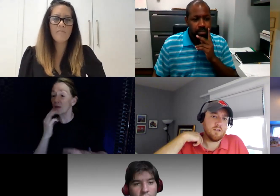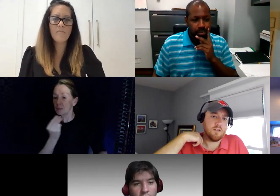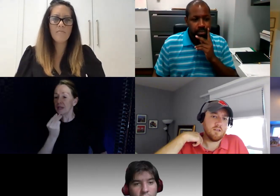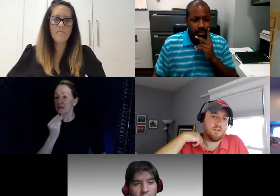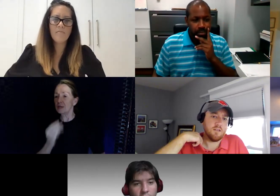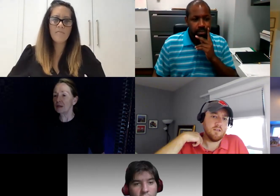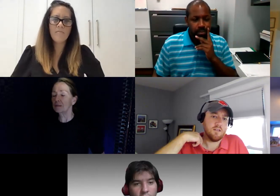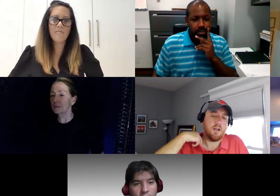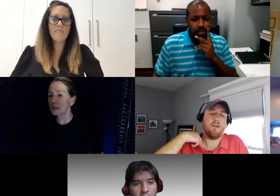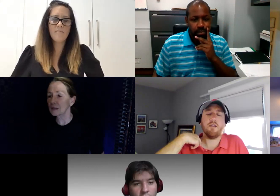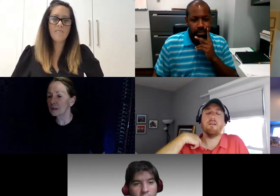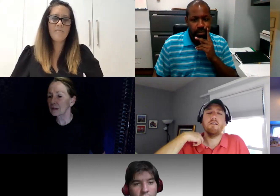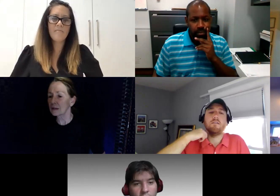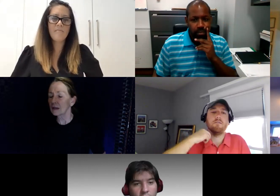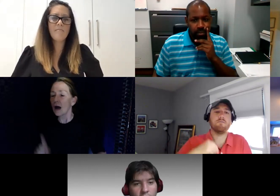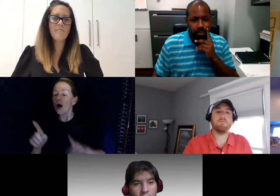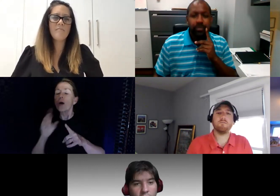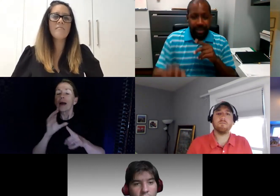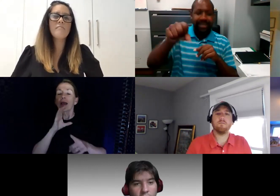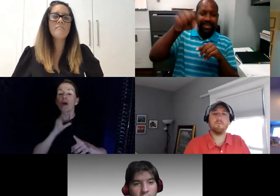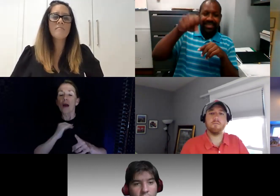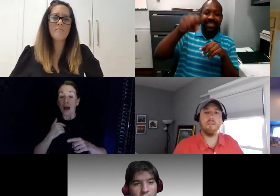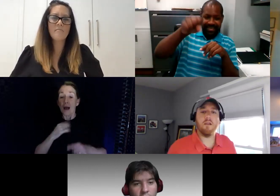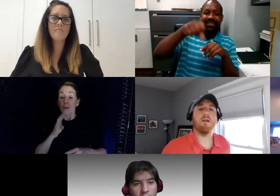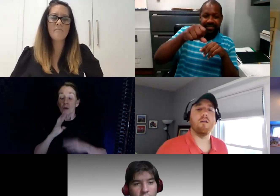LIVE.